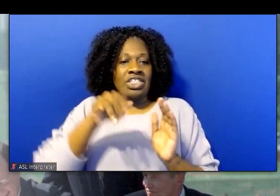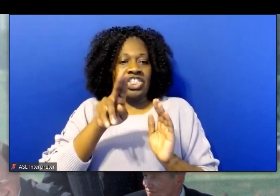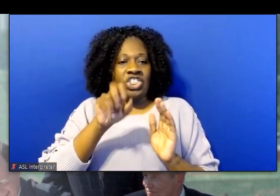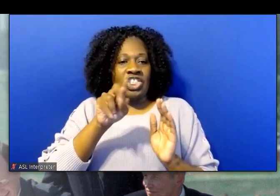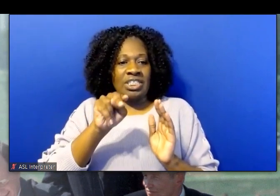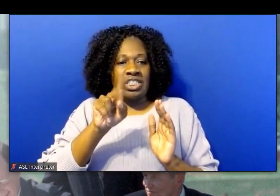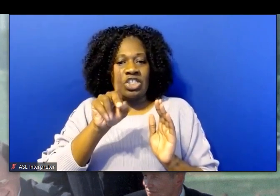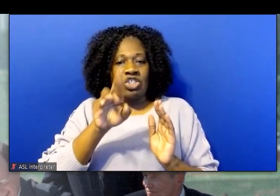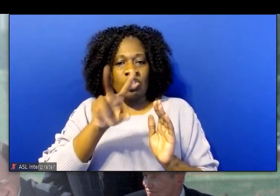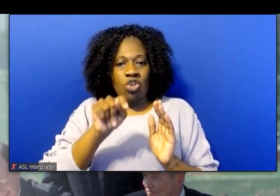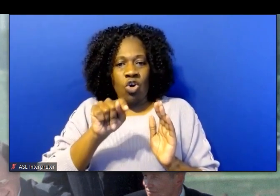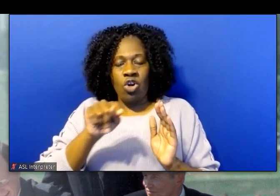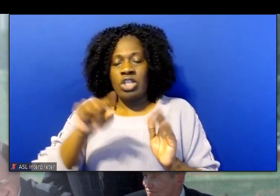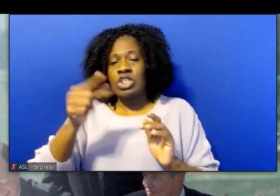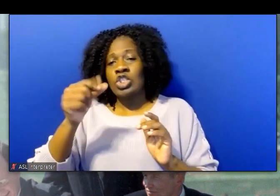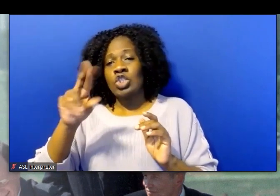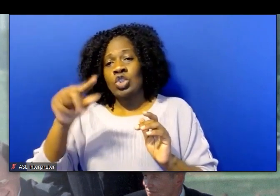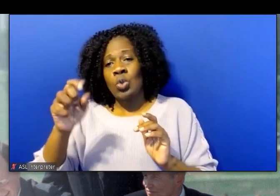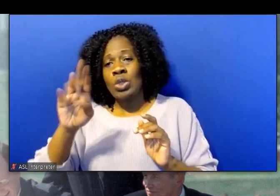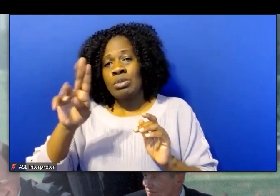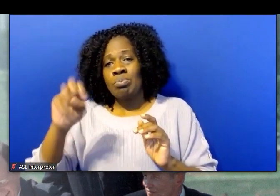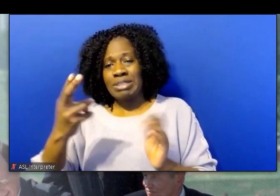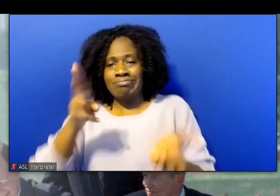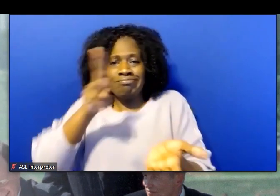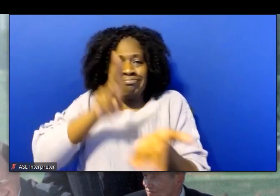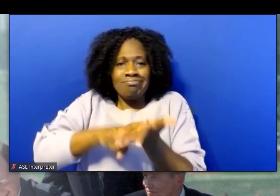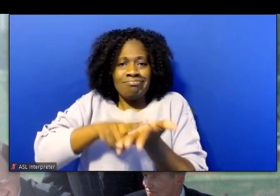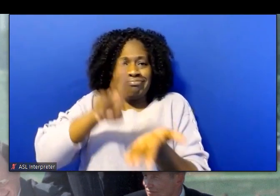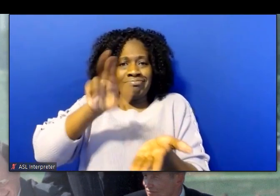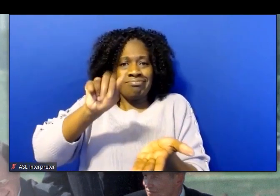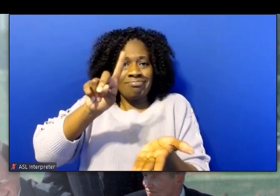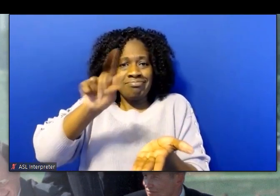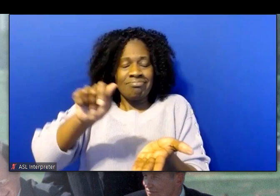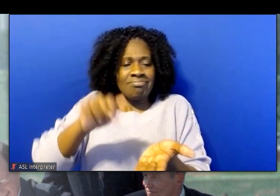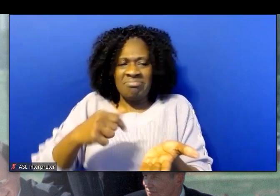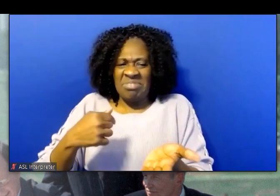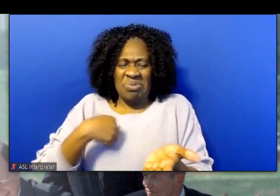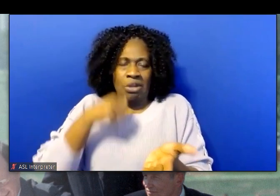signing the ADA. We are not going to go deep in the law